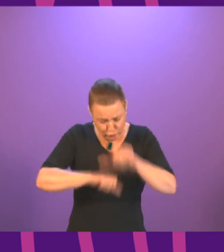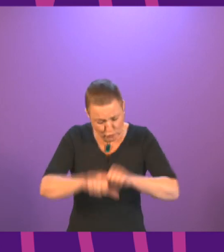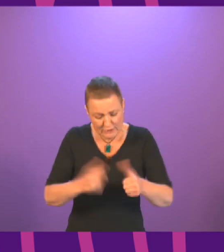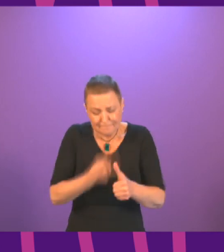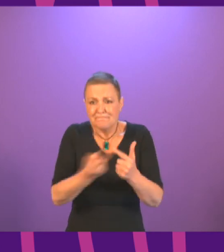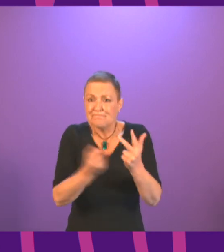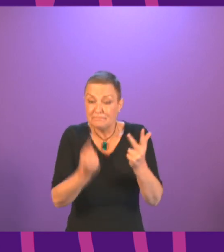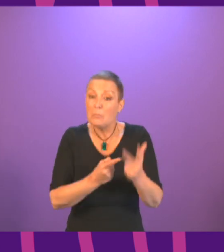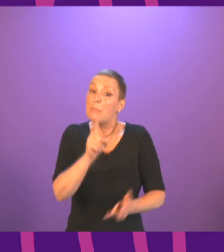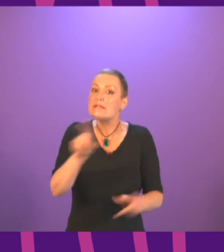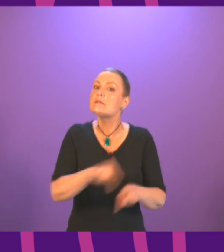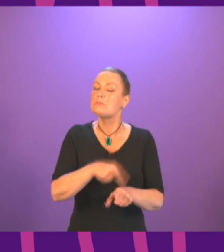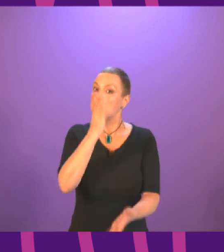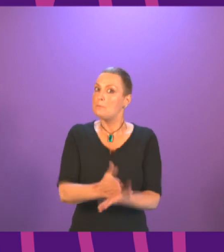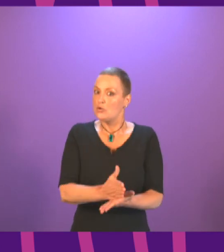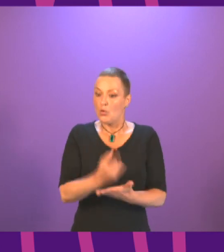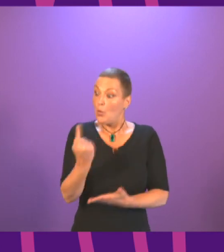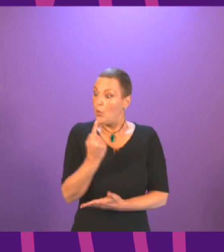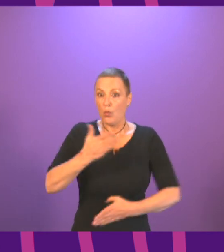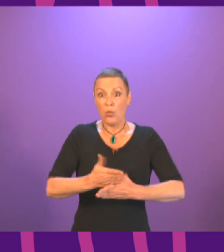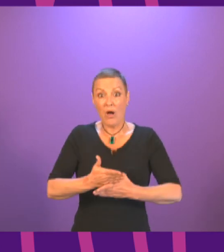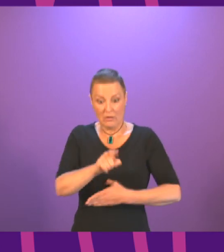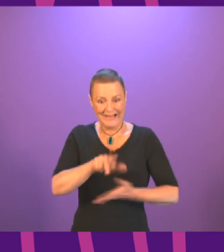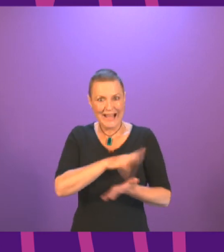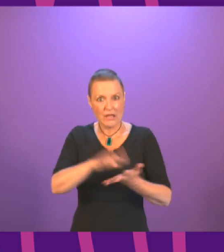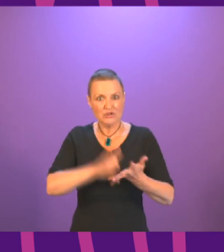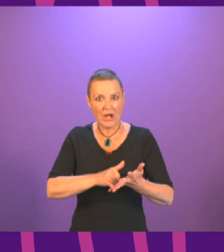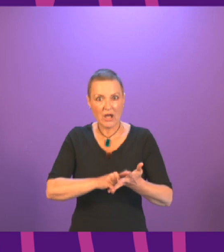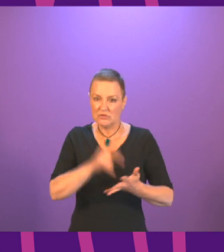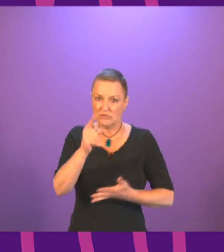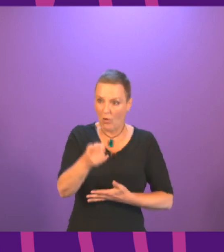possible, while ensuring that those on the front line in any capacity can continue to